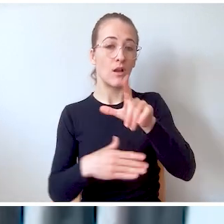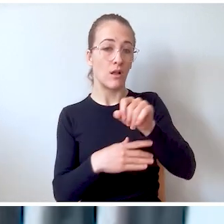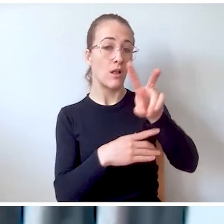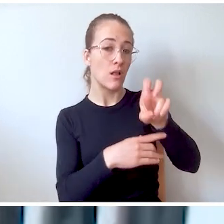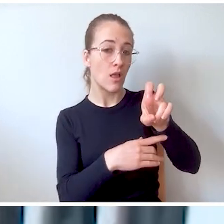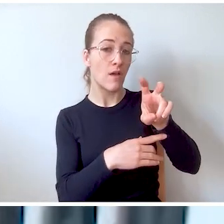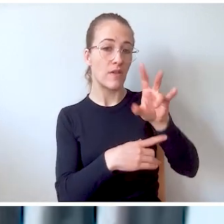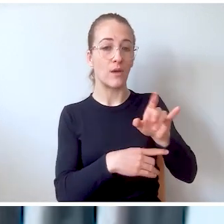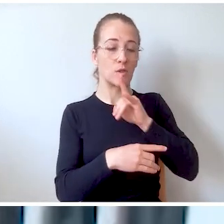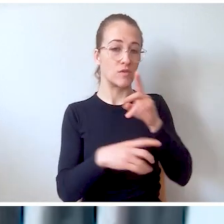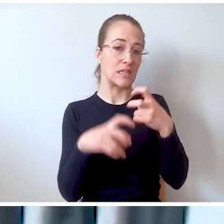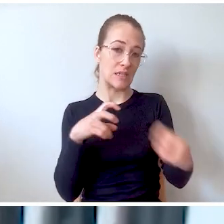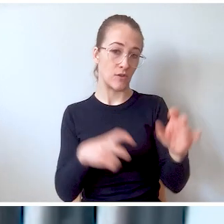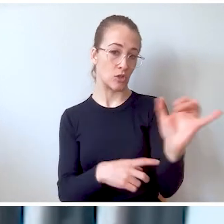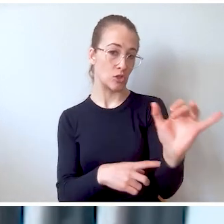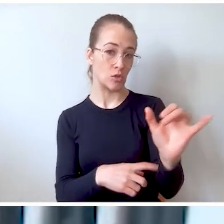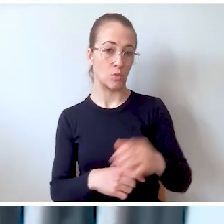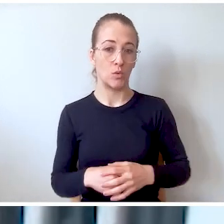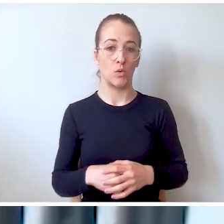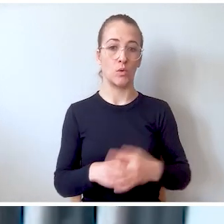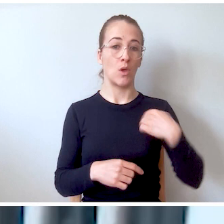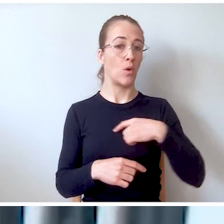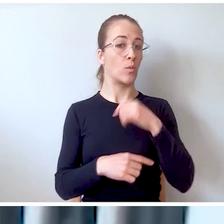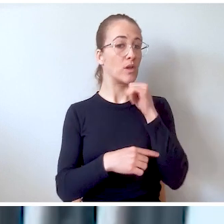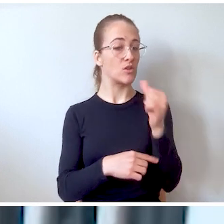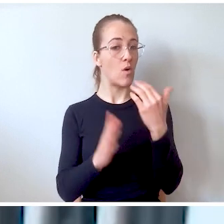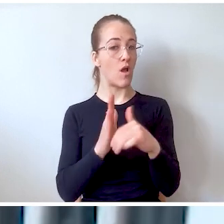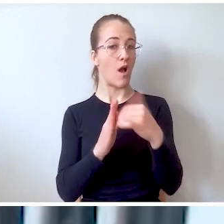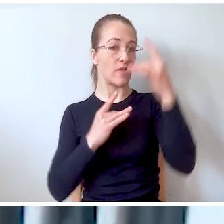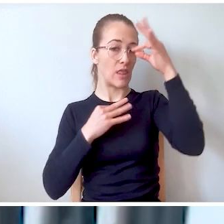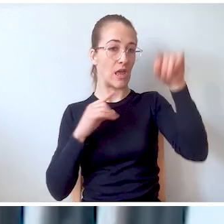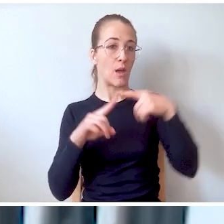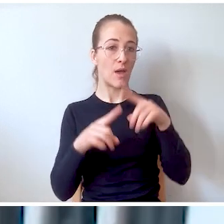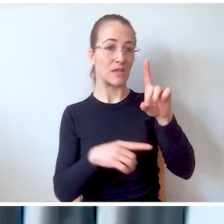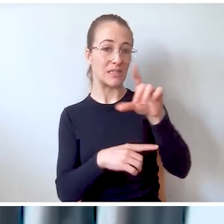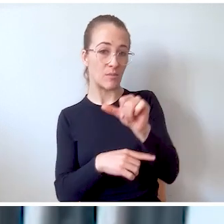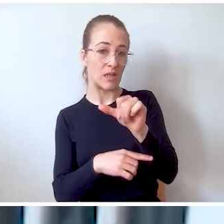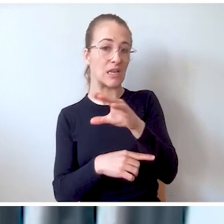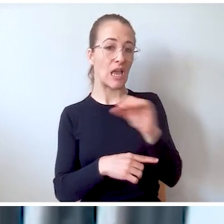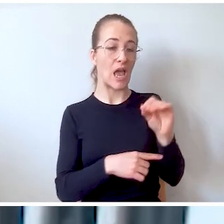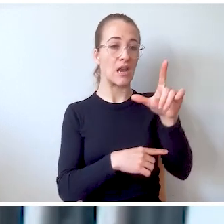that was very difficult as well. We don't often think about disability and love,